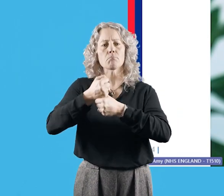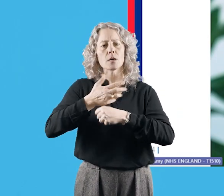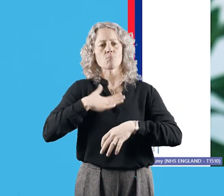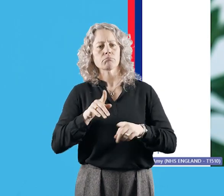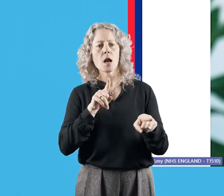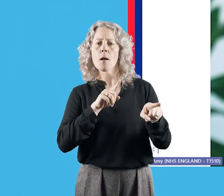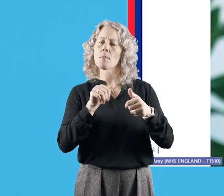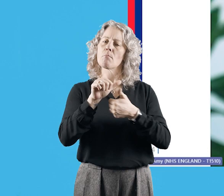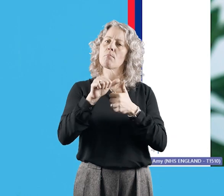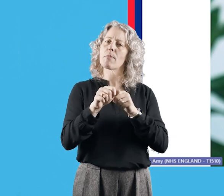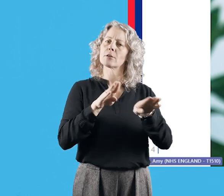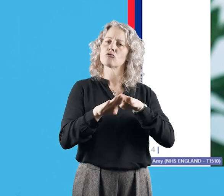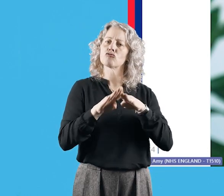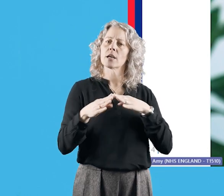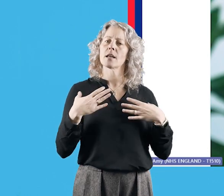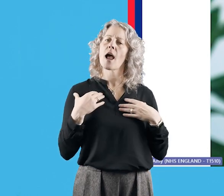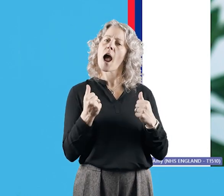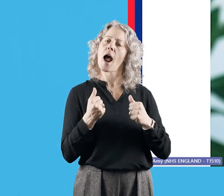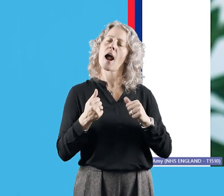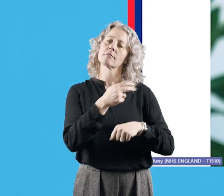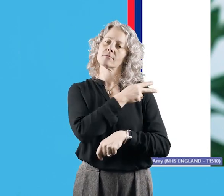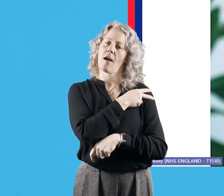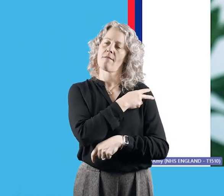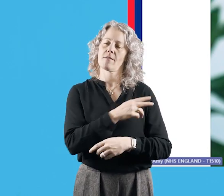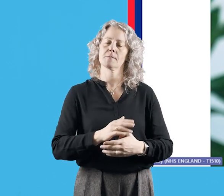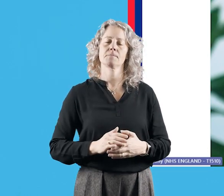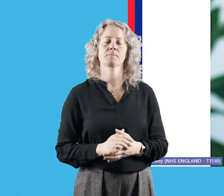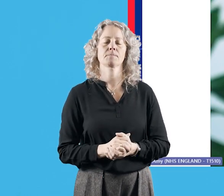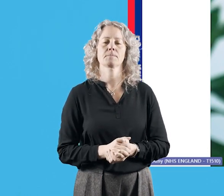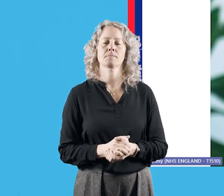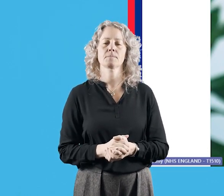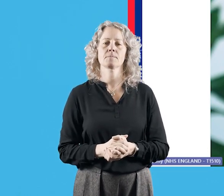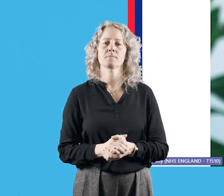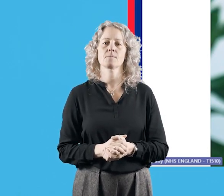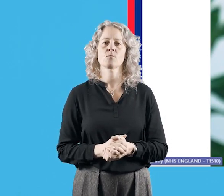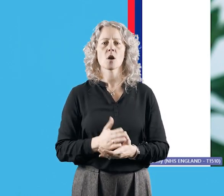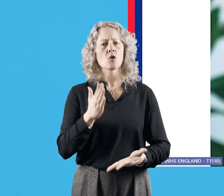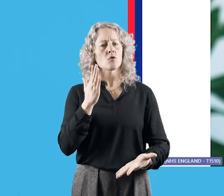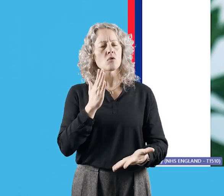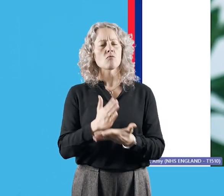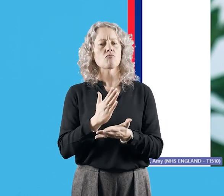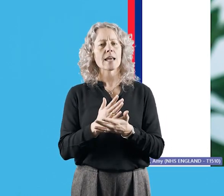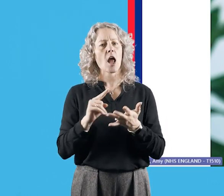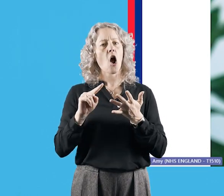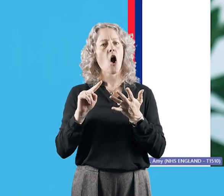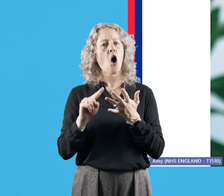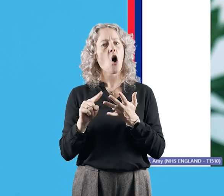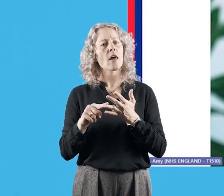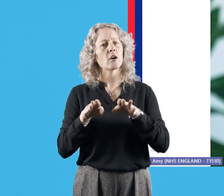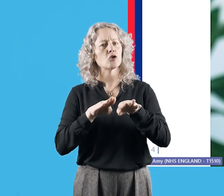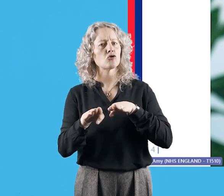staff and I thank them for their continued support of this work. What truly sets Oliver's training apart is that